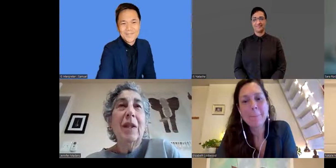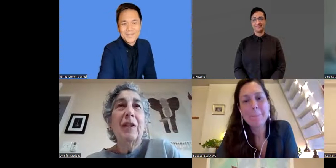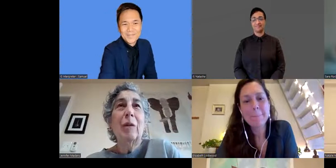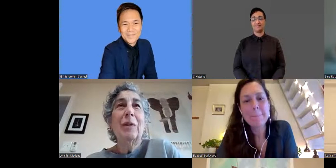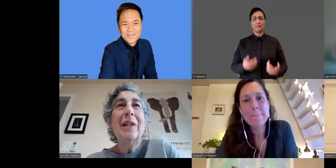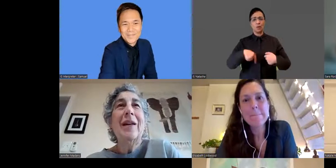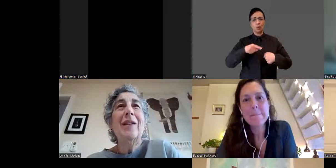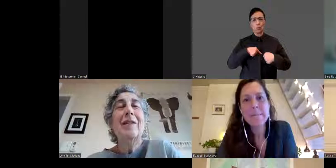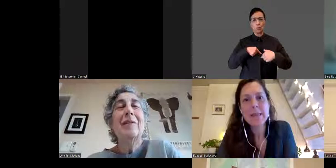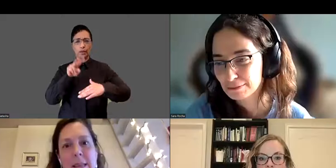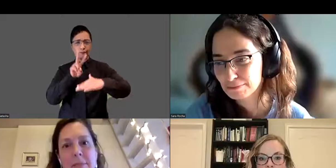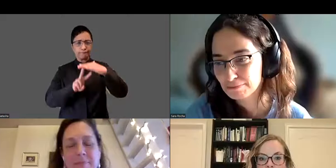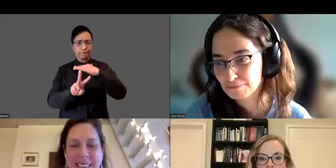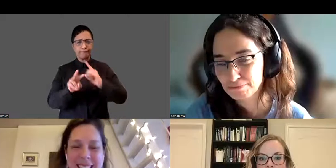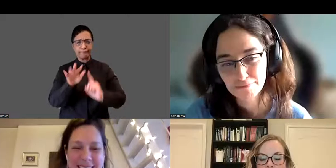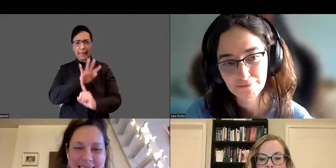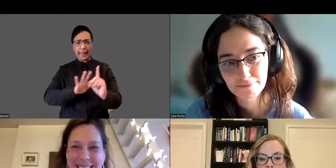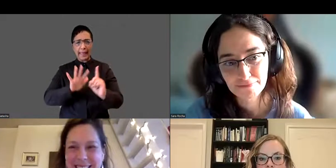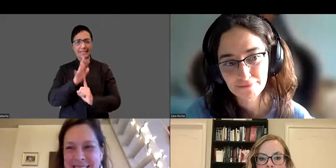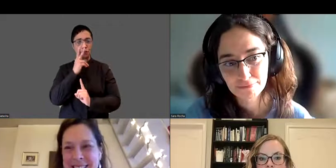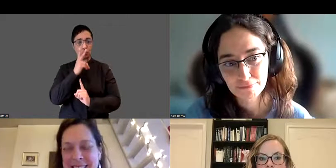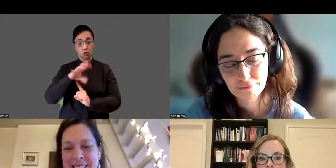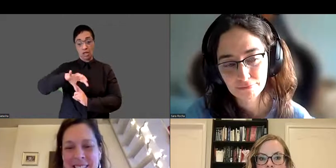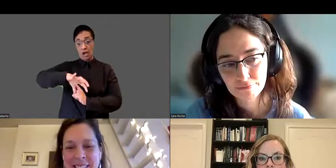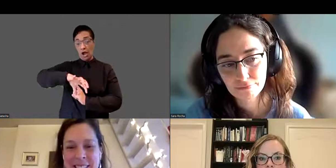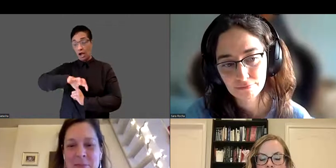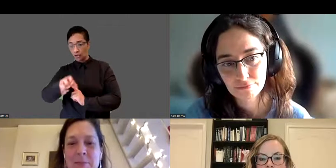at the global level is an estimate.